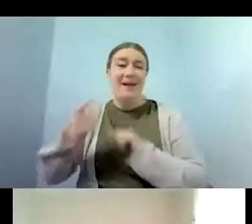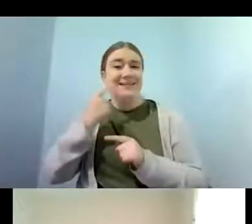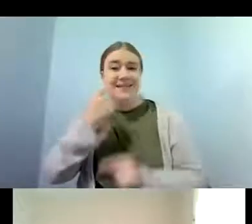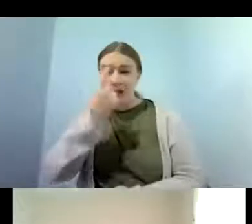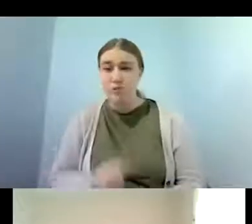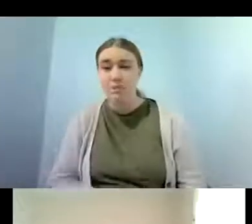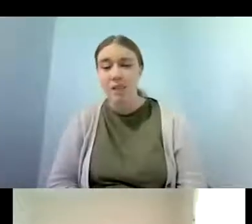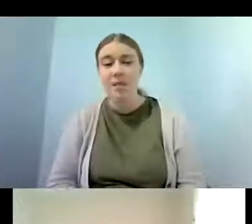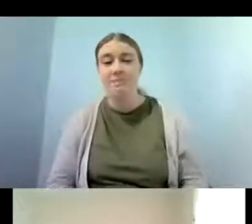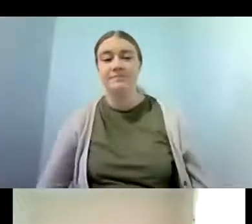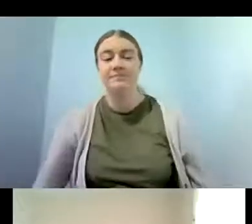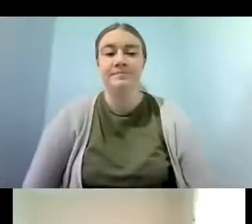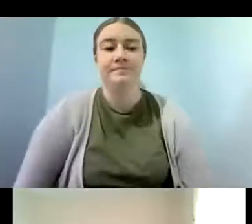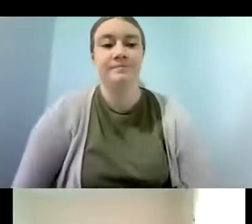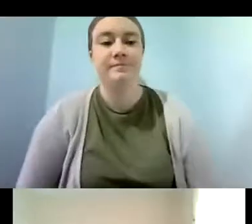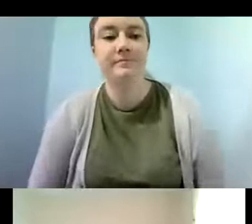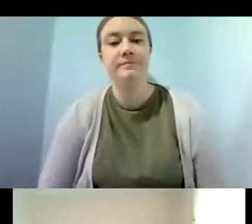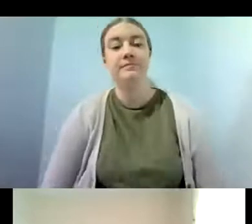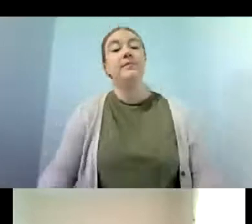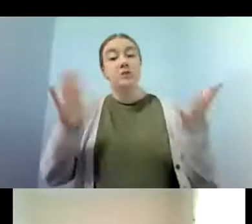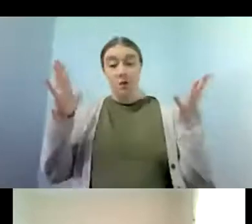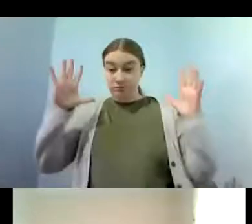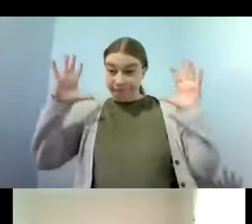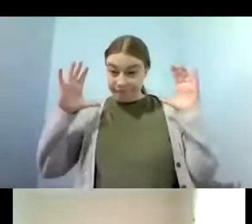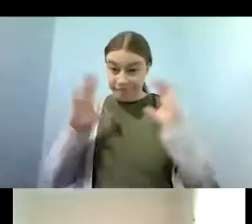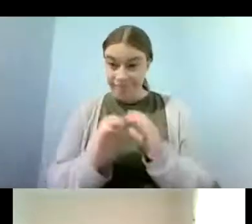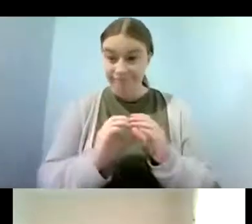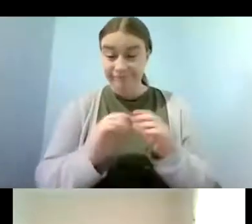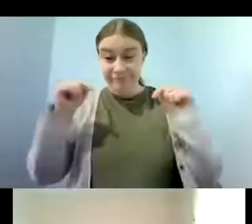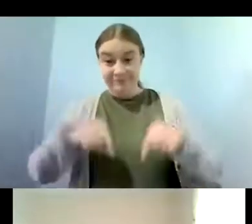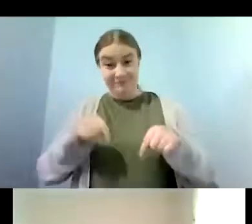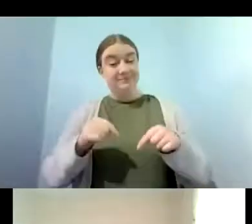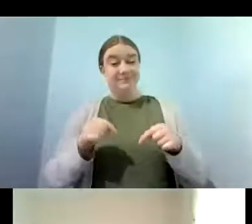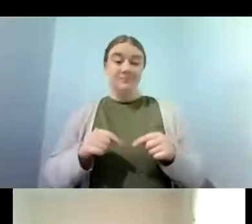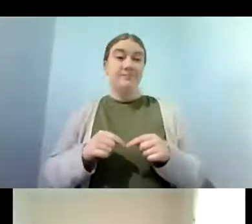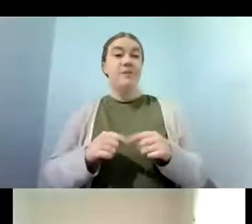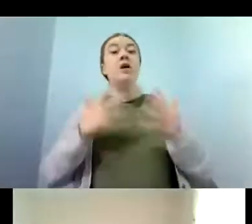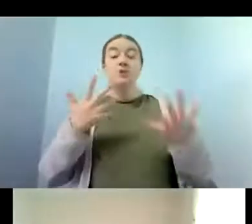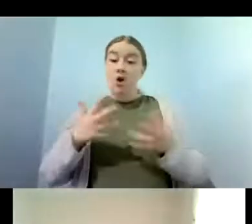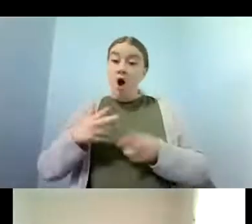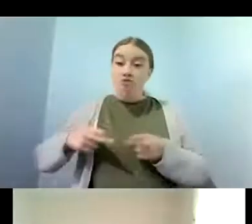so bringing it home a little bit citizen science on the river severn itself there's many many